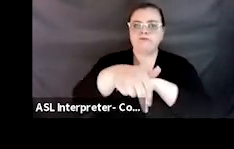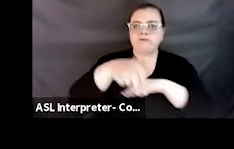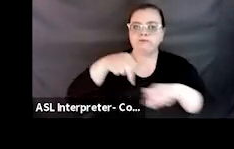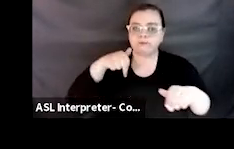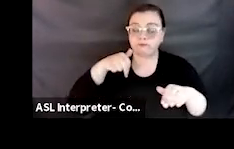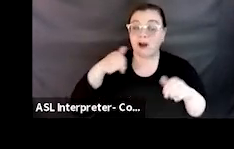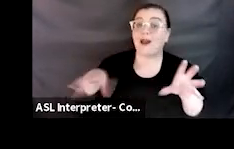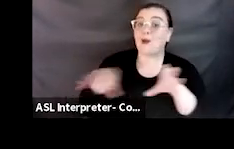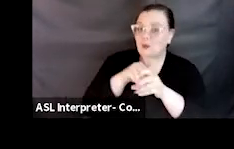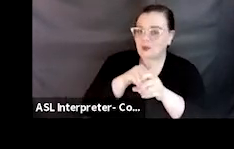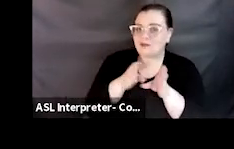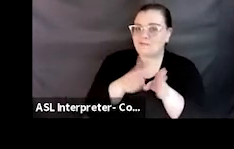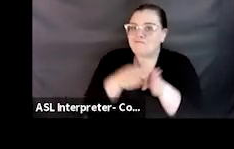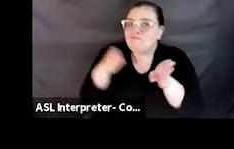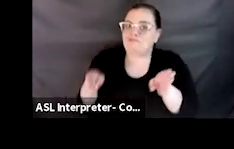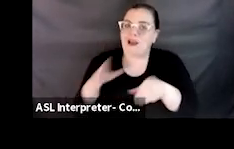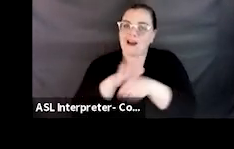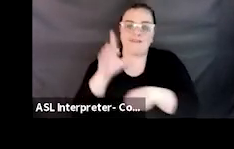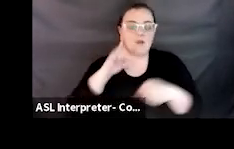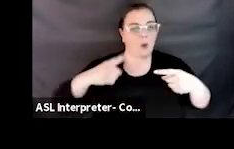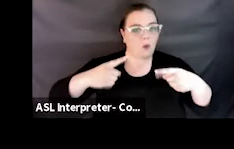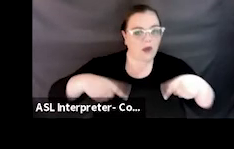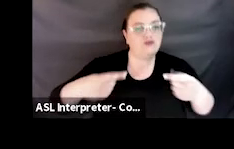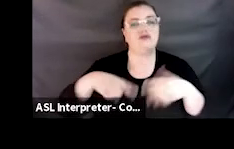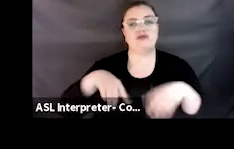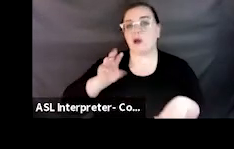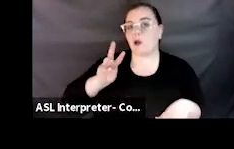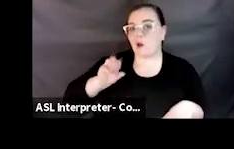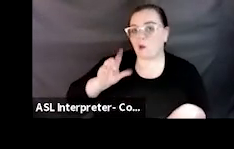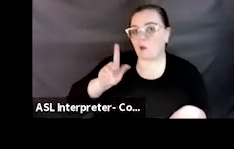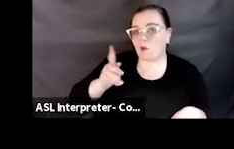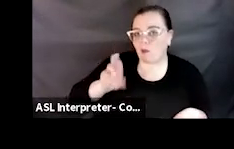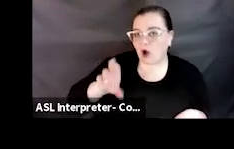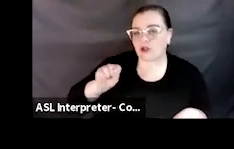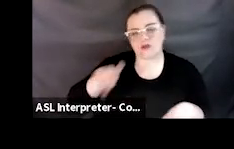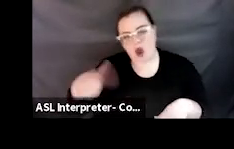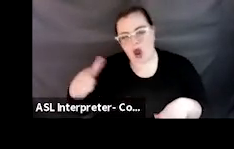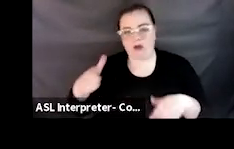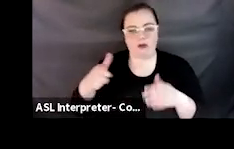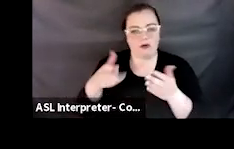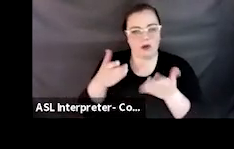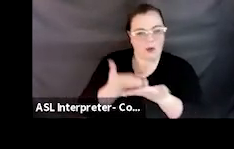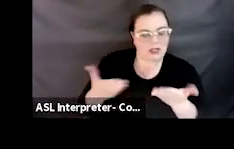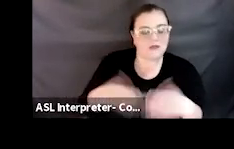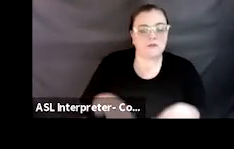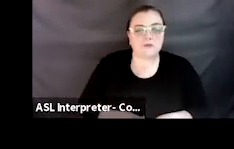Heidi Rosofsky: A pathway for people to be able to move, including wheelchairs and people who are using walkers and others.